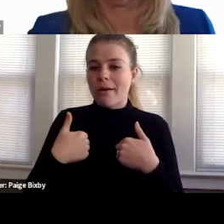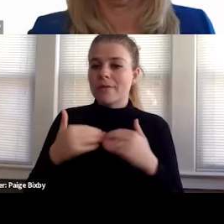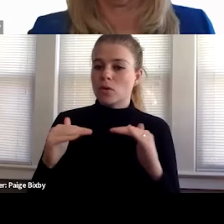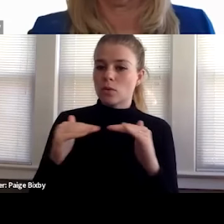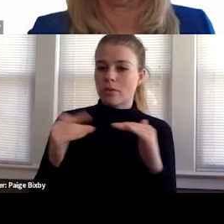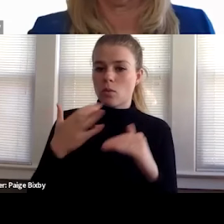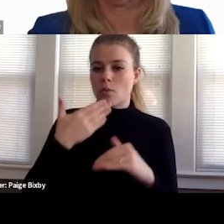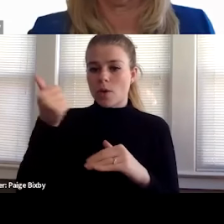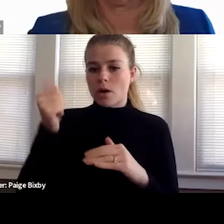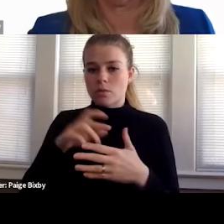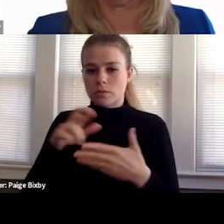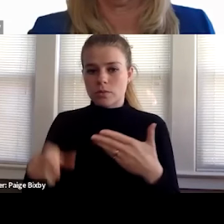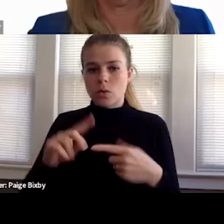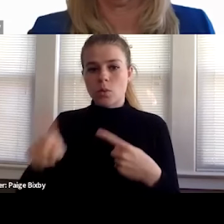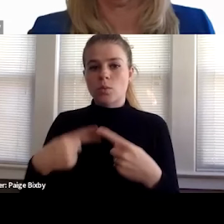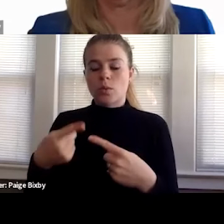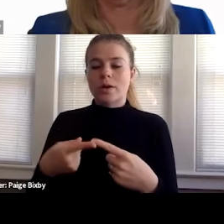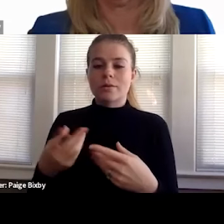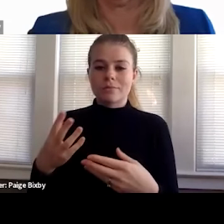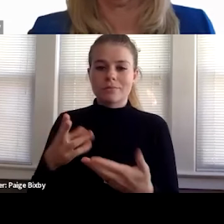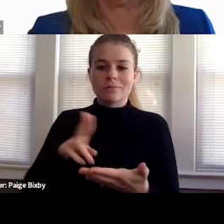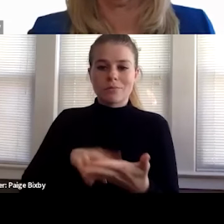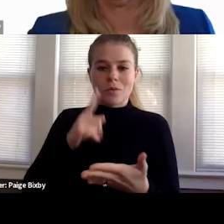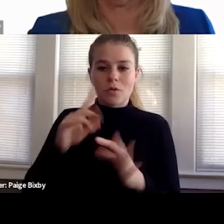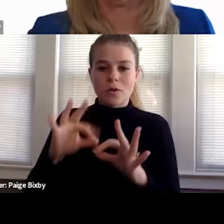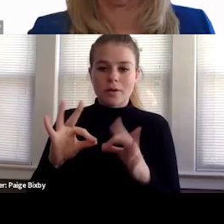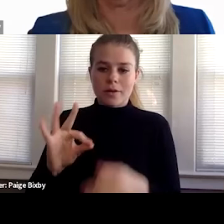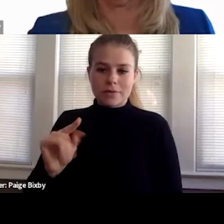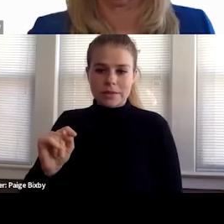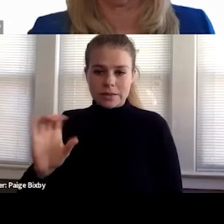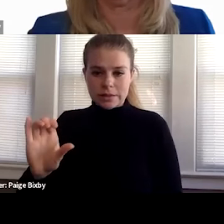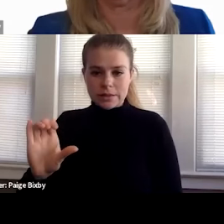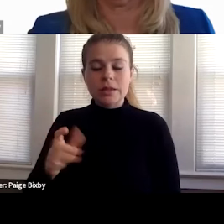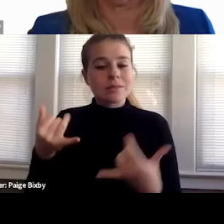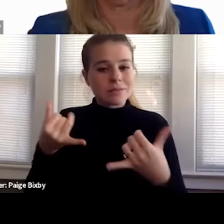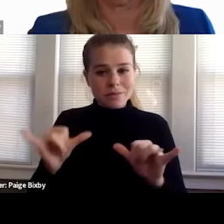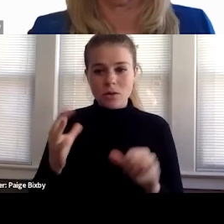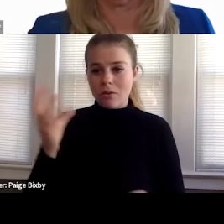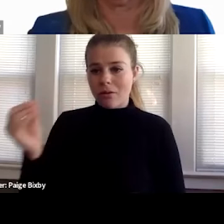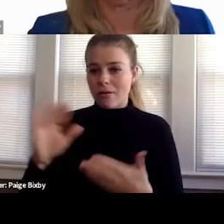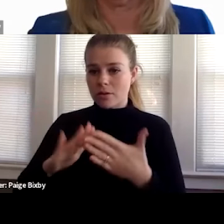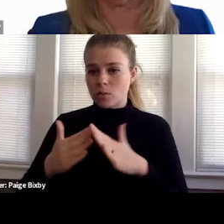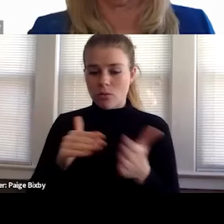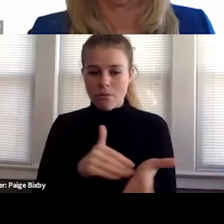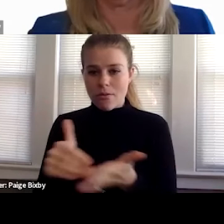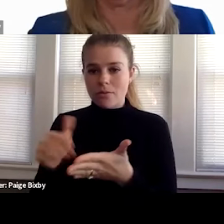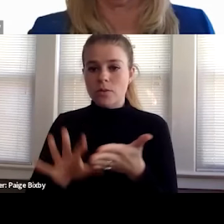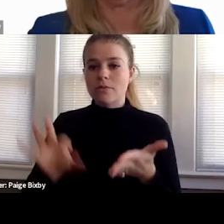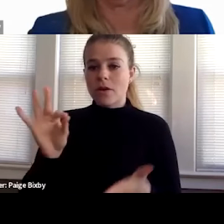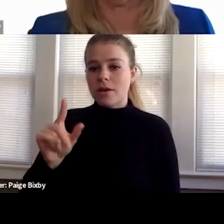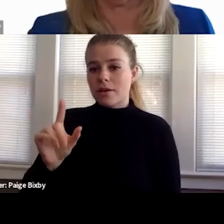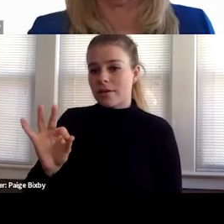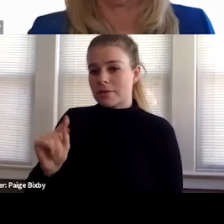when enrolled in the family treatment court. Still we go out into the communities often and we find family treatment courts excluding parents